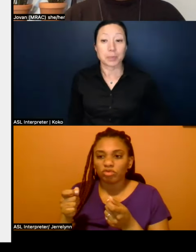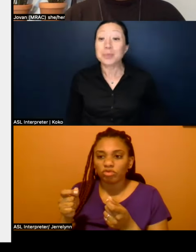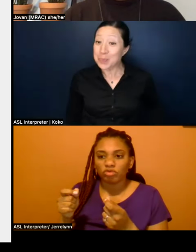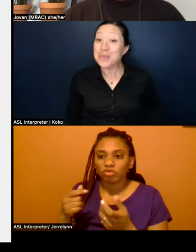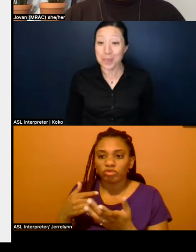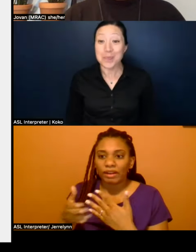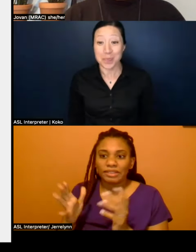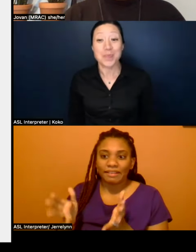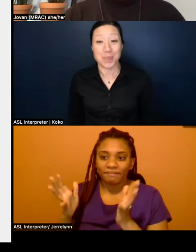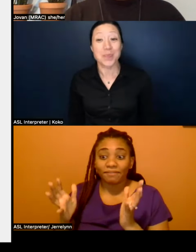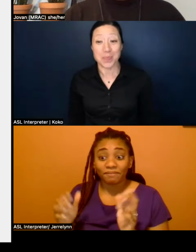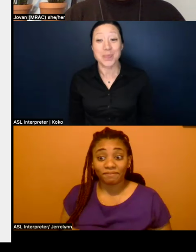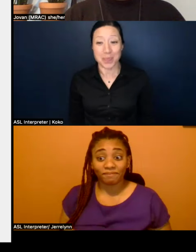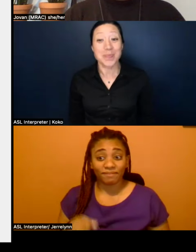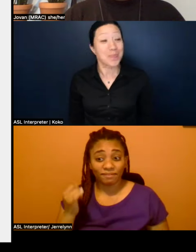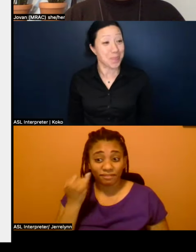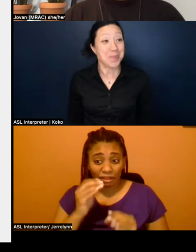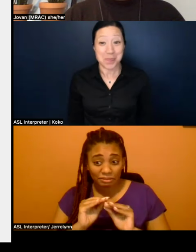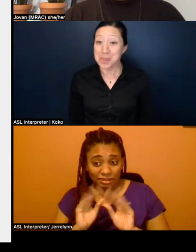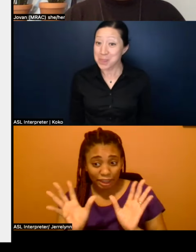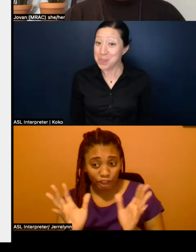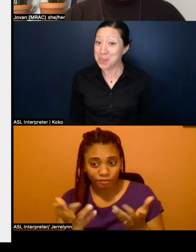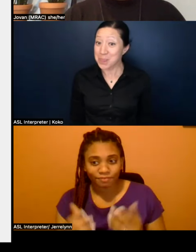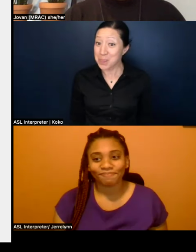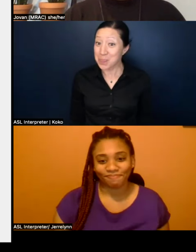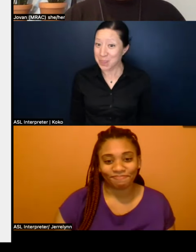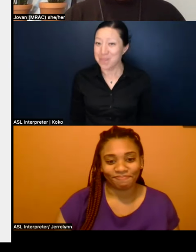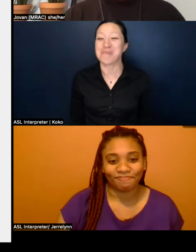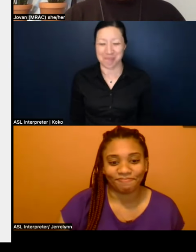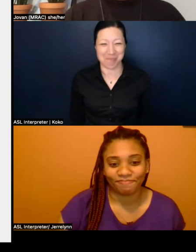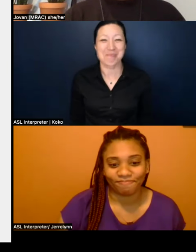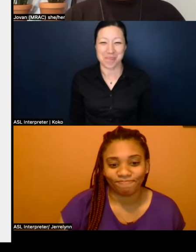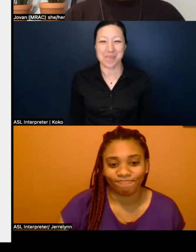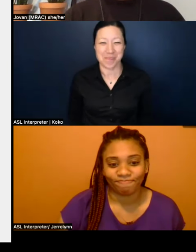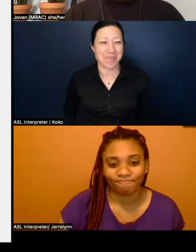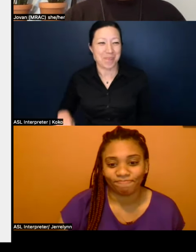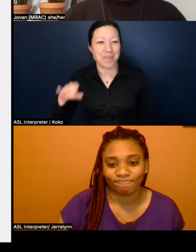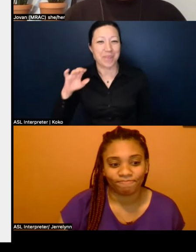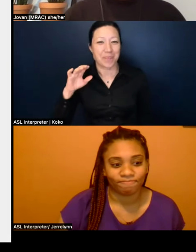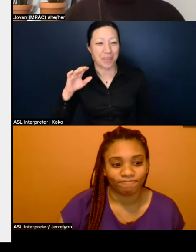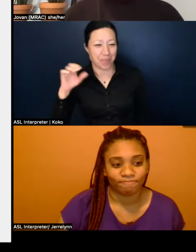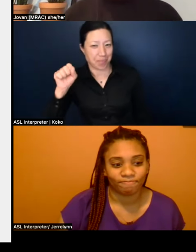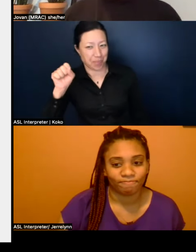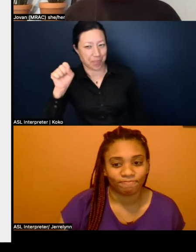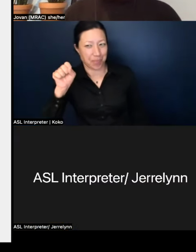Does that make sense? [Mirella] Thank you, yeah. And then if there are follow up questions,